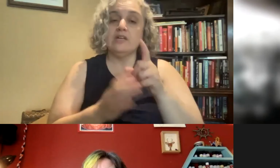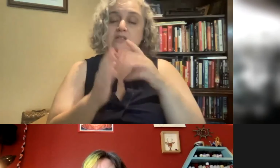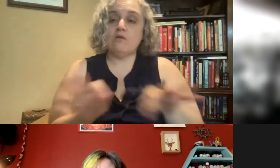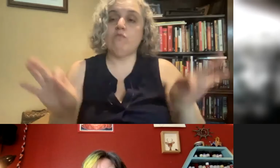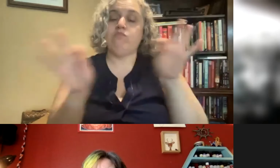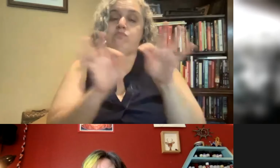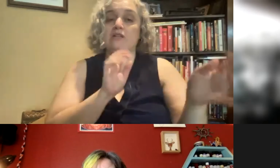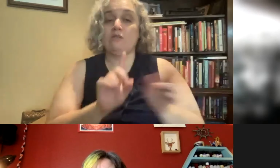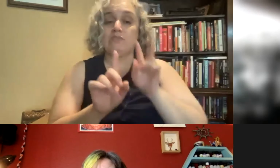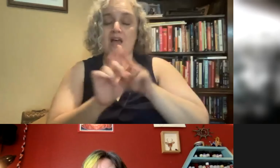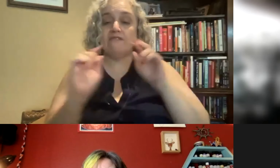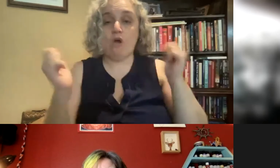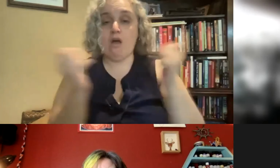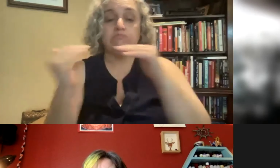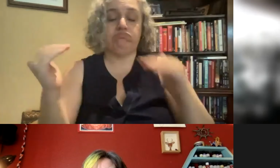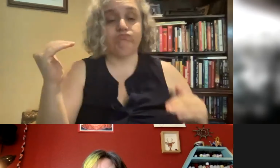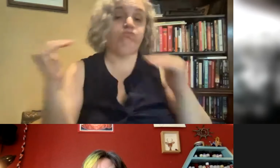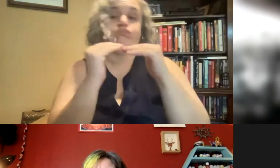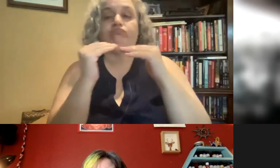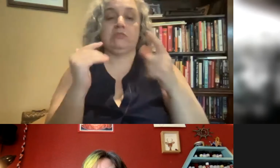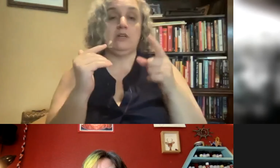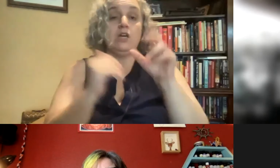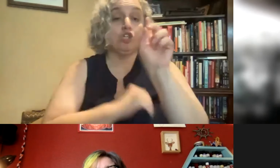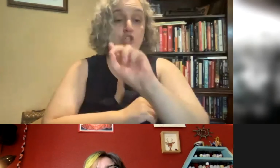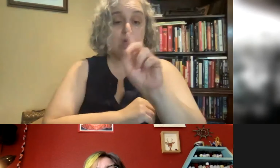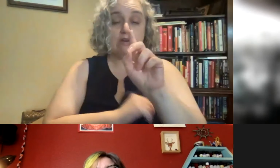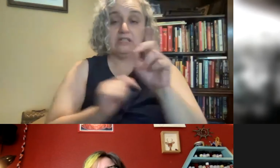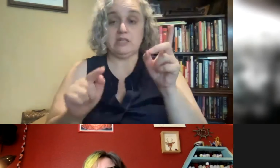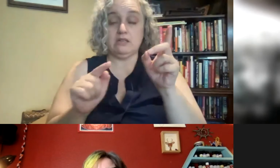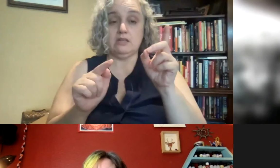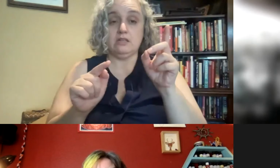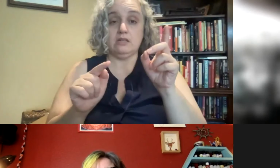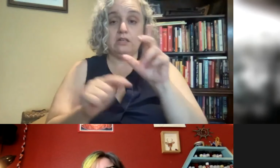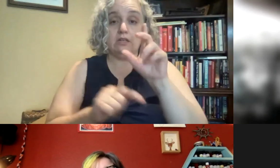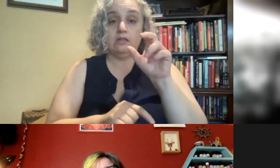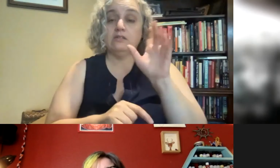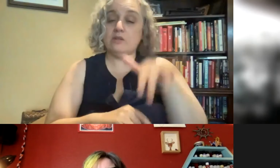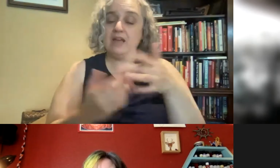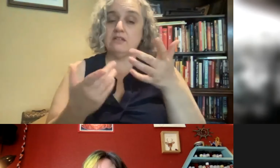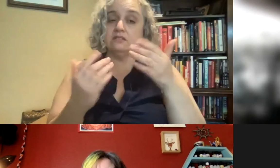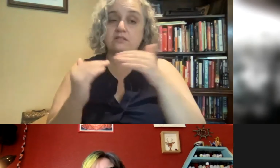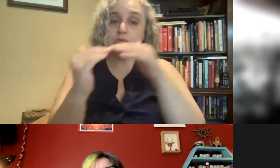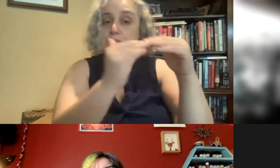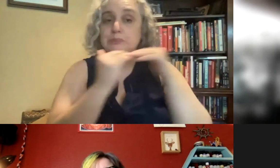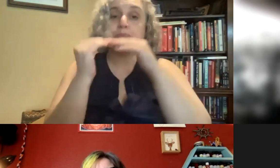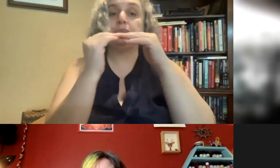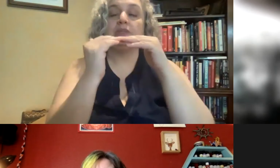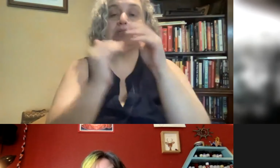also defending democracy down to one person, one vote depending on